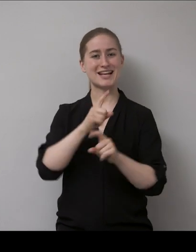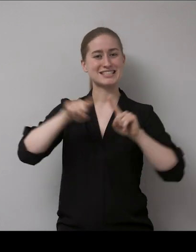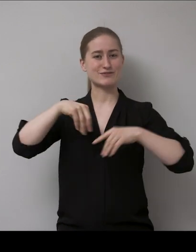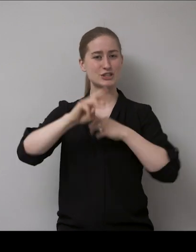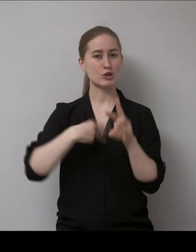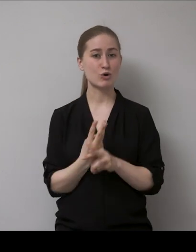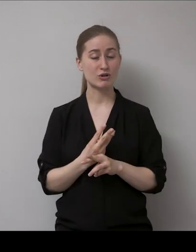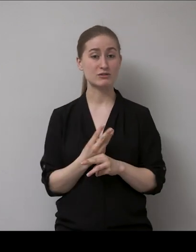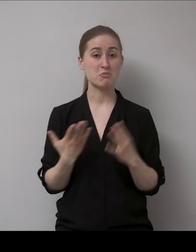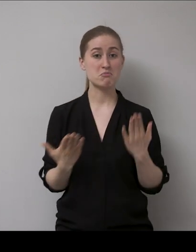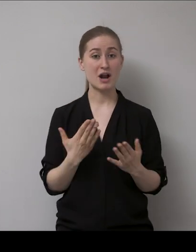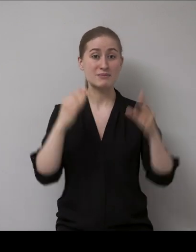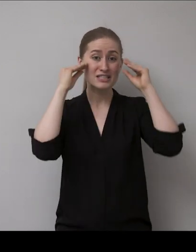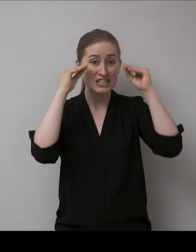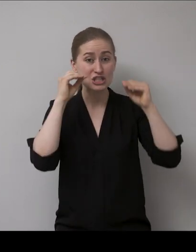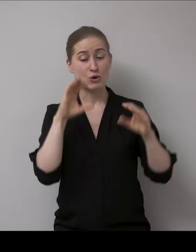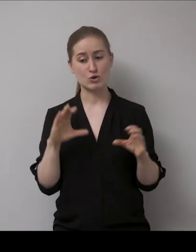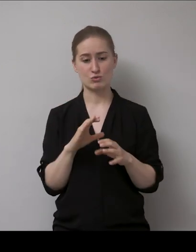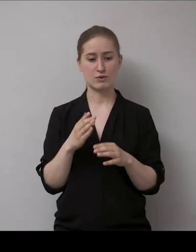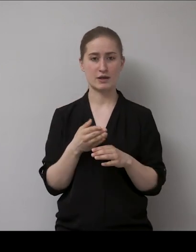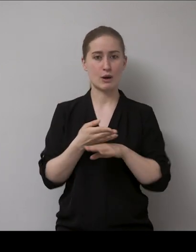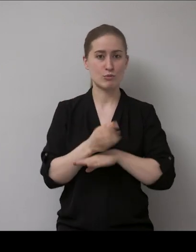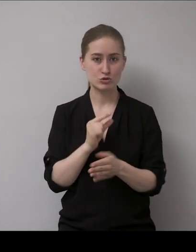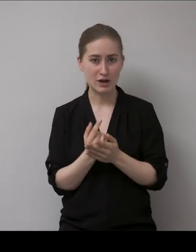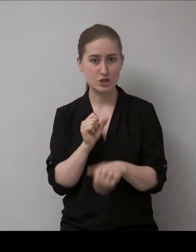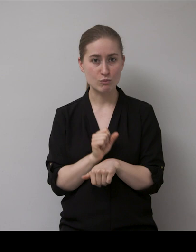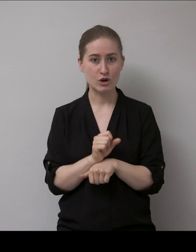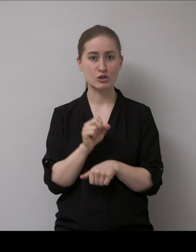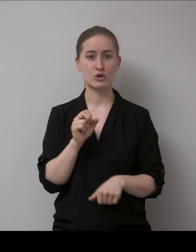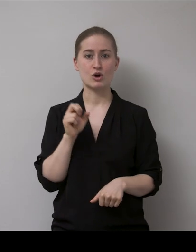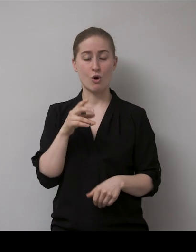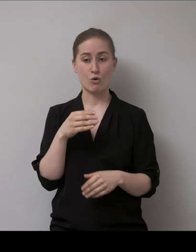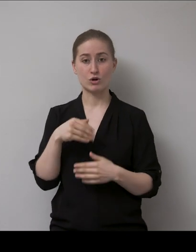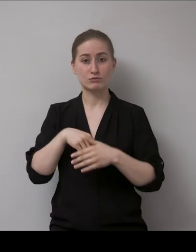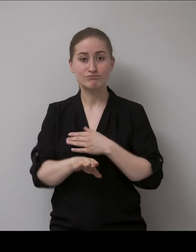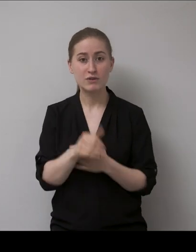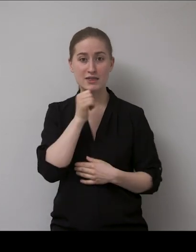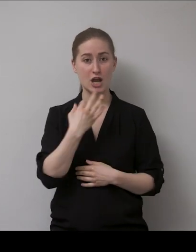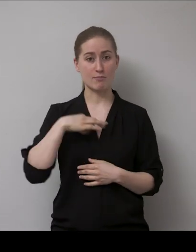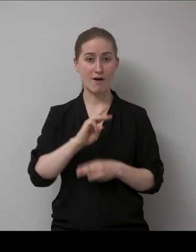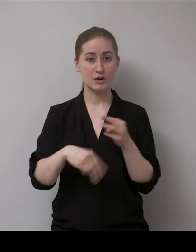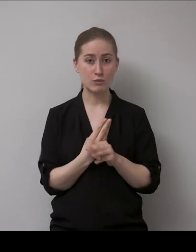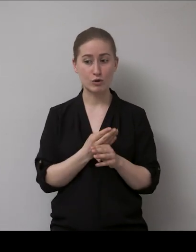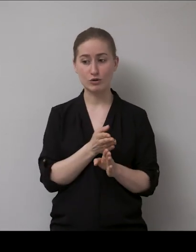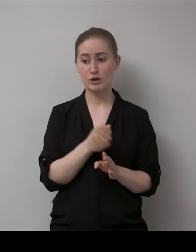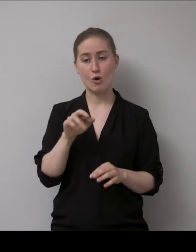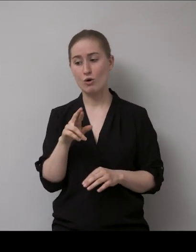perhaps teaching, or conducting postgraduate work, or heading into the nonprofit world, or toward industry or science.